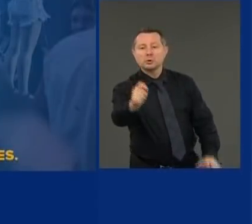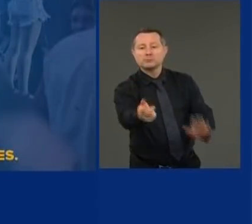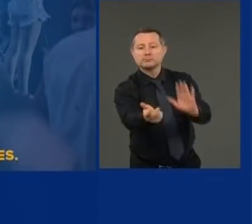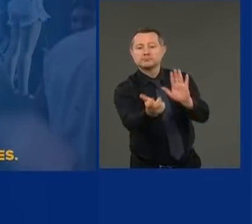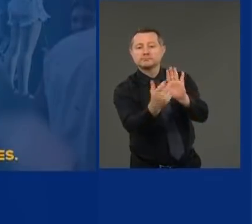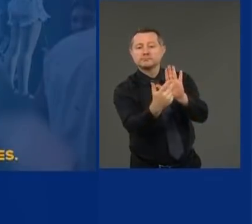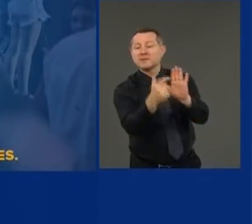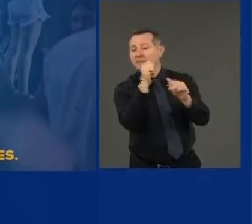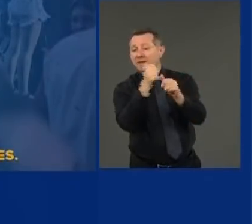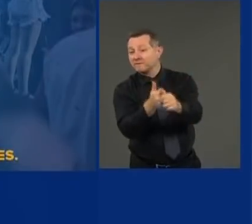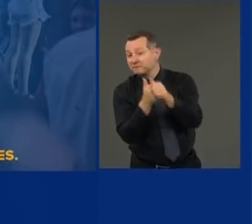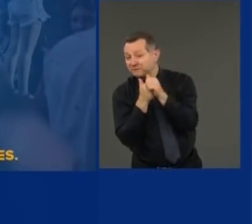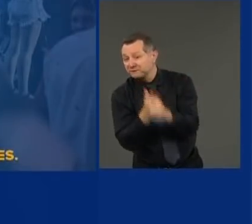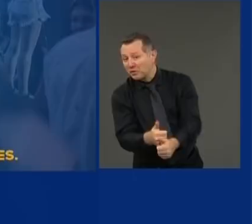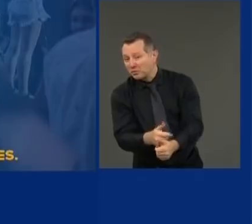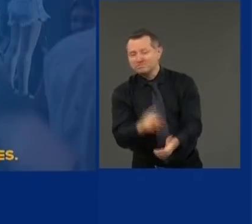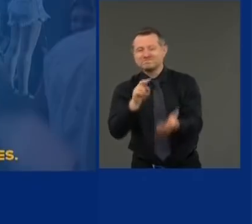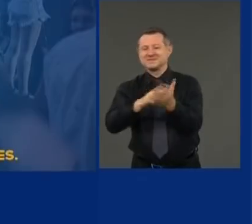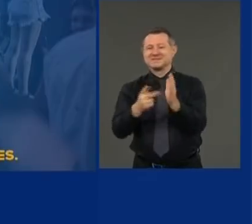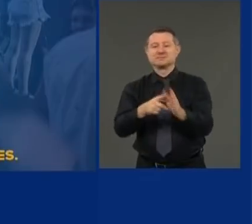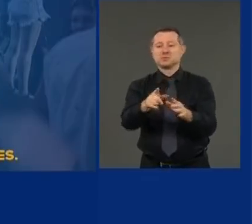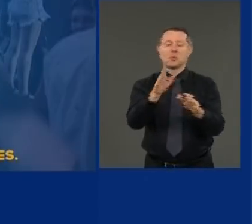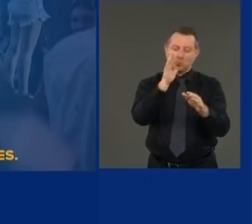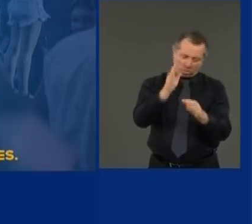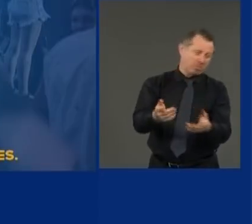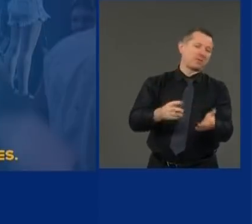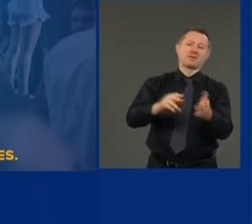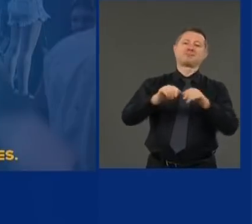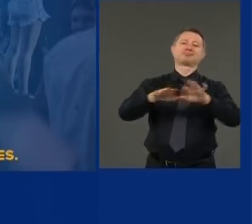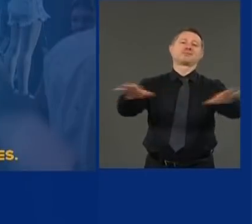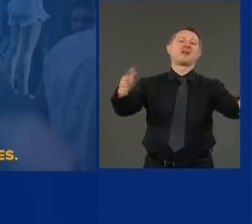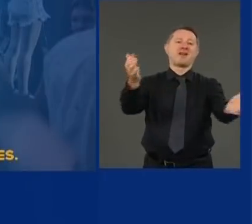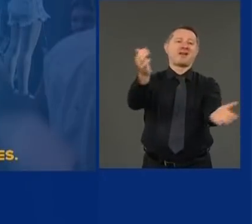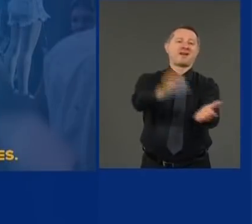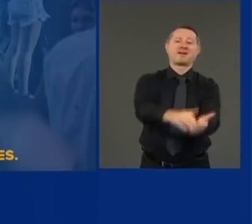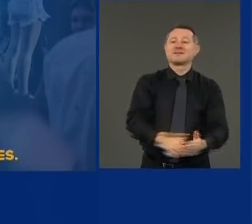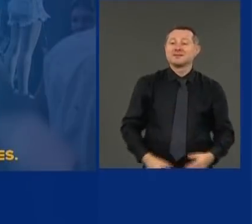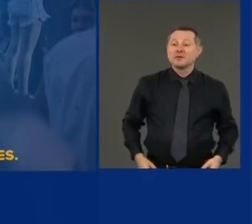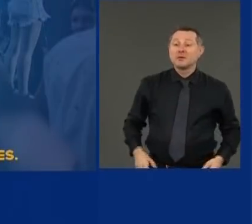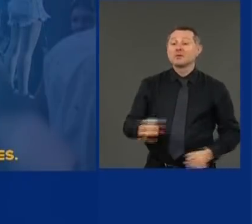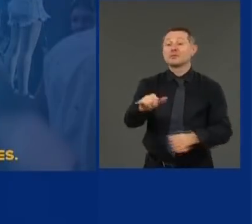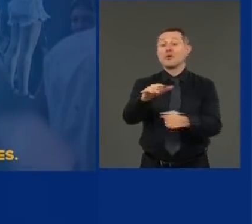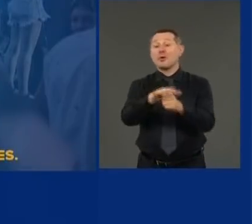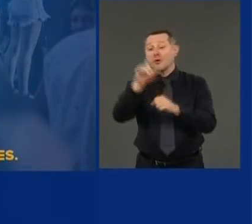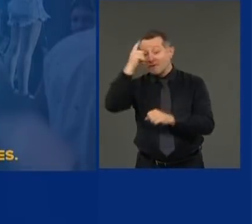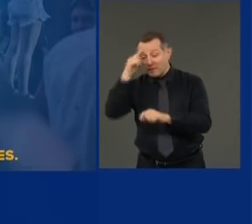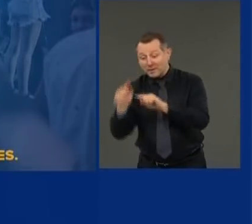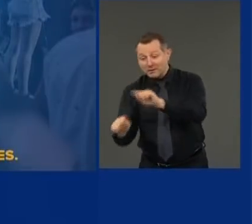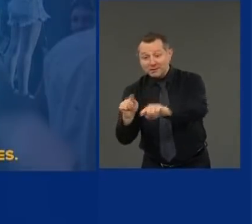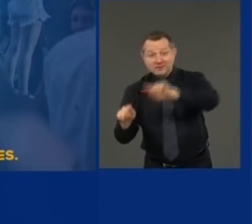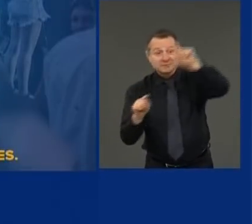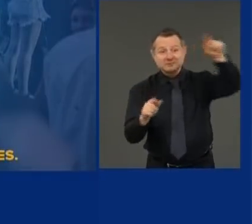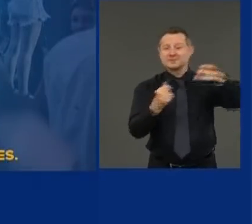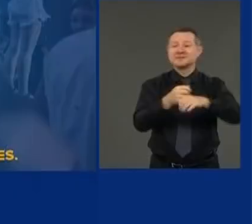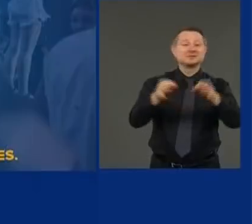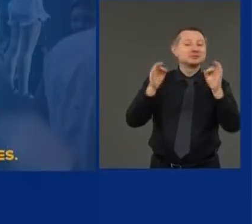GOVERNMENTS TO DO IT. BUT IT IS THE LAW AND IF WE DON'T DO IT THERE'S GOING TO BE A SERIOUS PROBLEM.